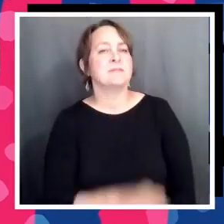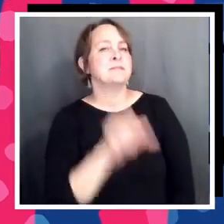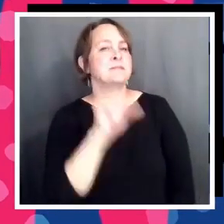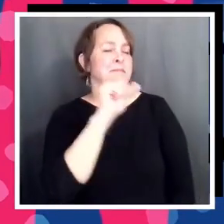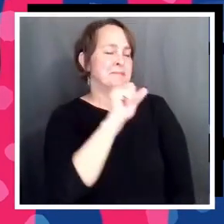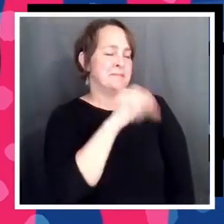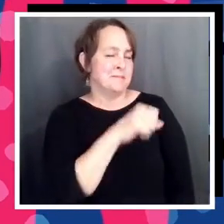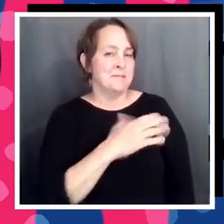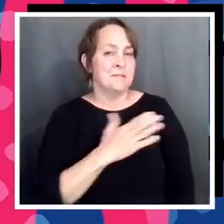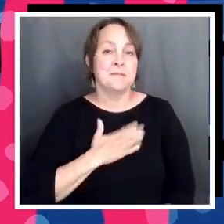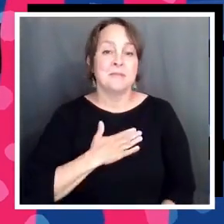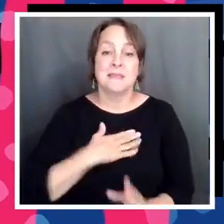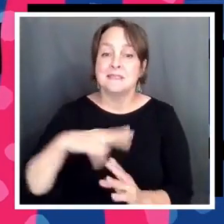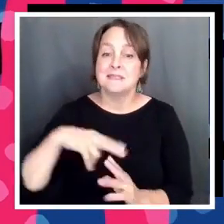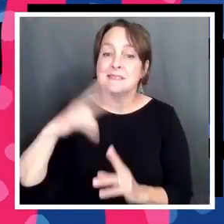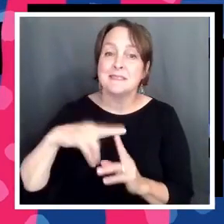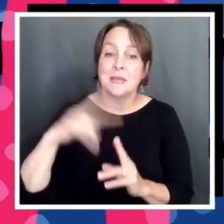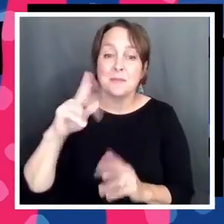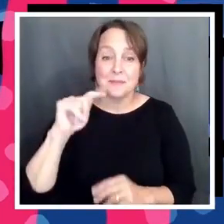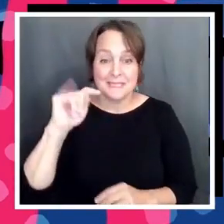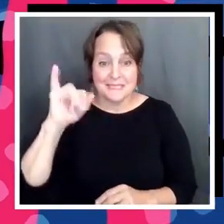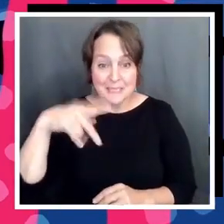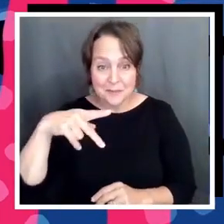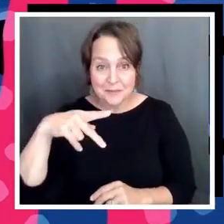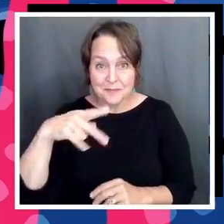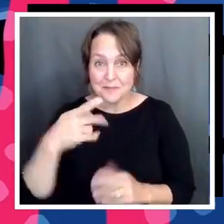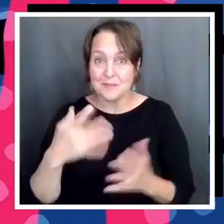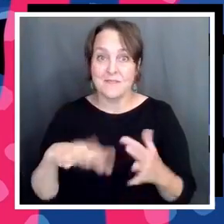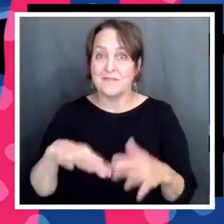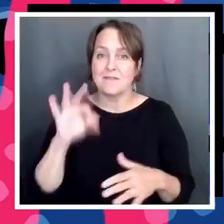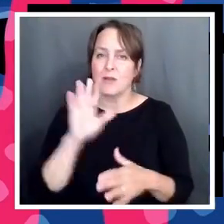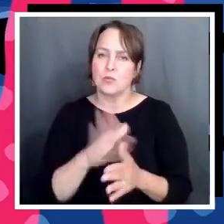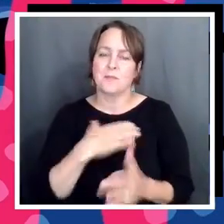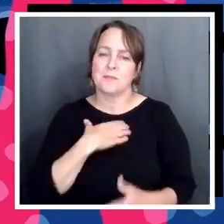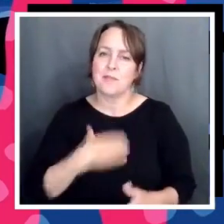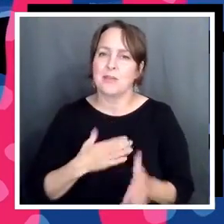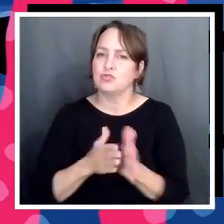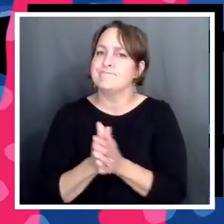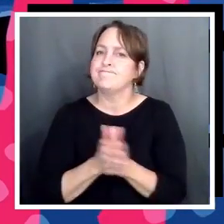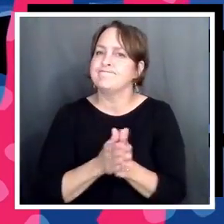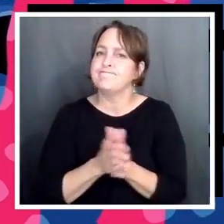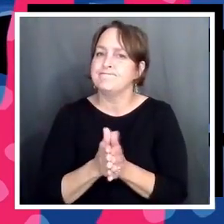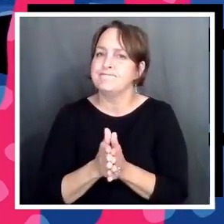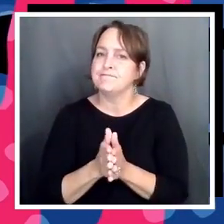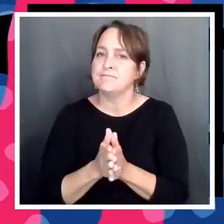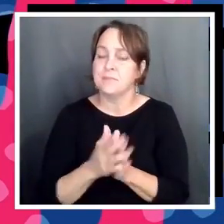THE EXPANDED CTC IS SET TO EXPIRE IN DECEMBER. DO YOU THINK WORKING FAMILIES LIKE YOURS ACROSS THE COUNTRY WOULD BENEFIT IF IT WAS